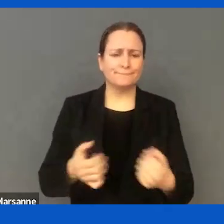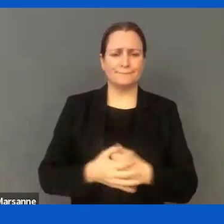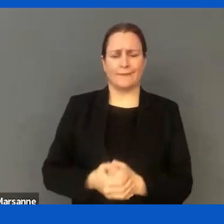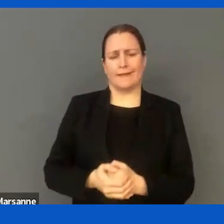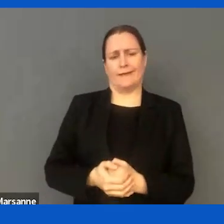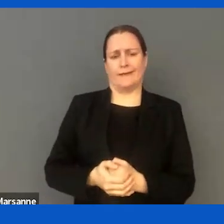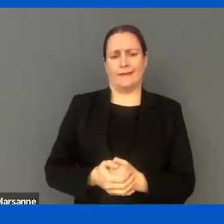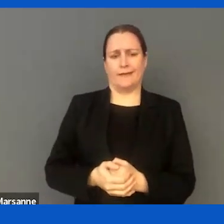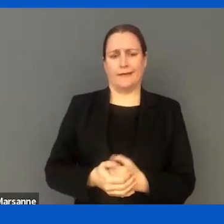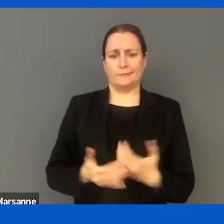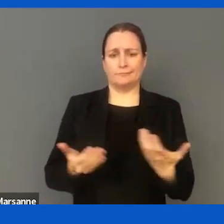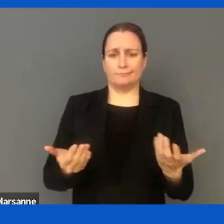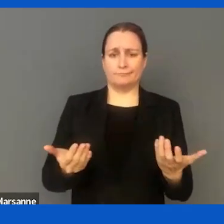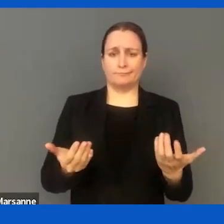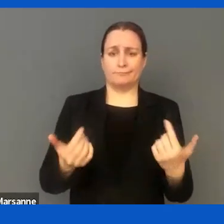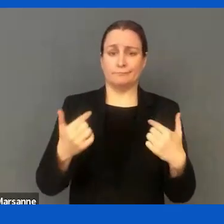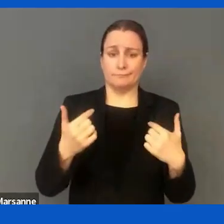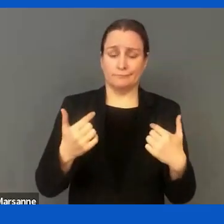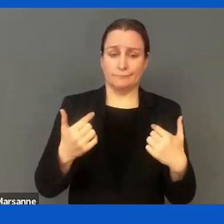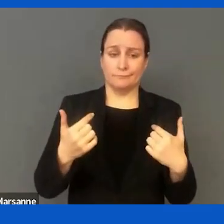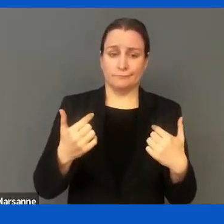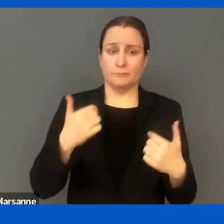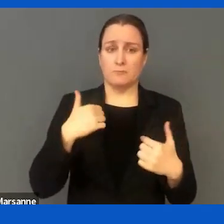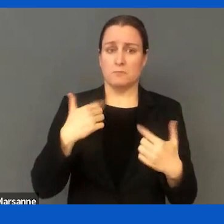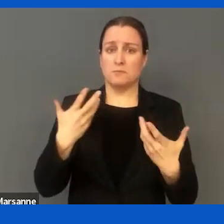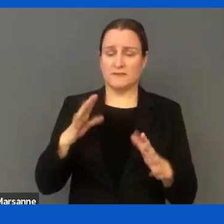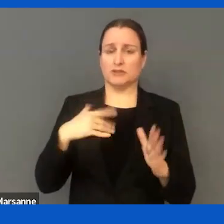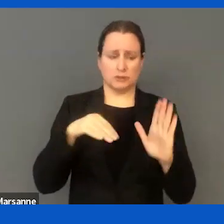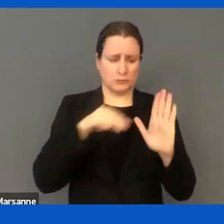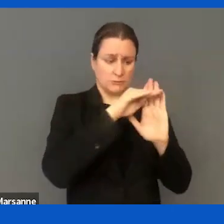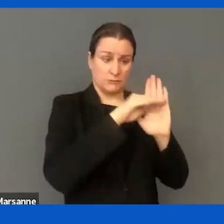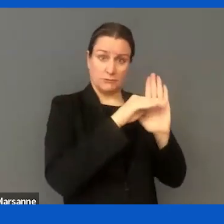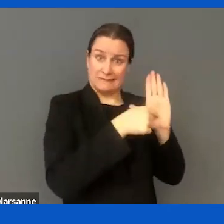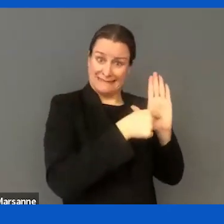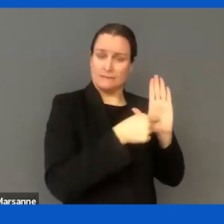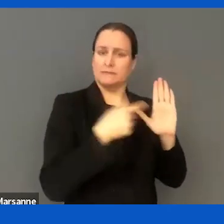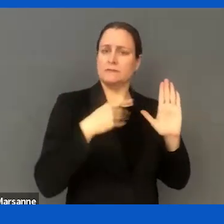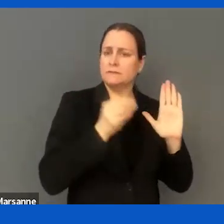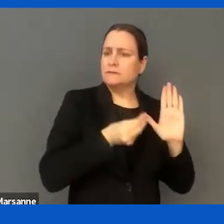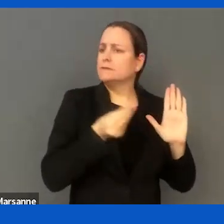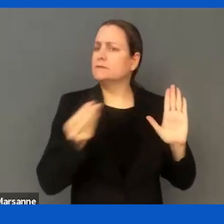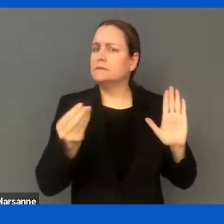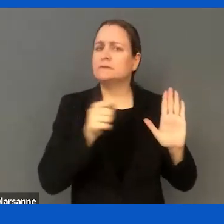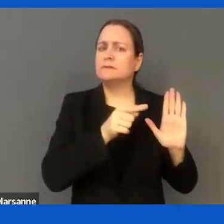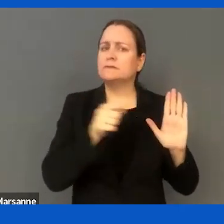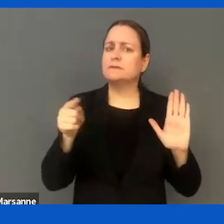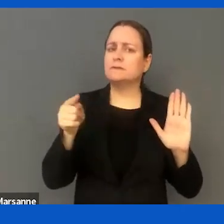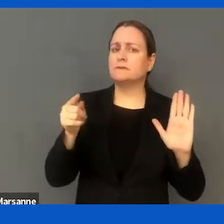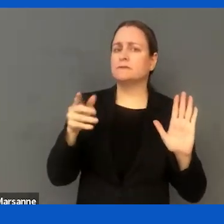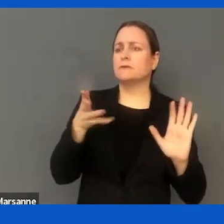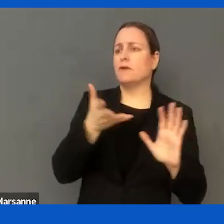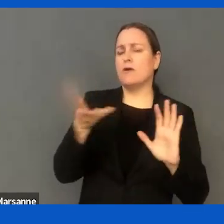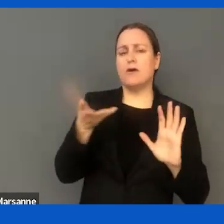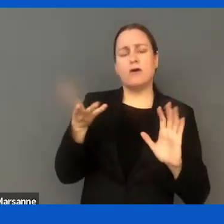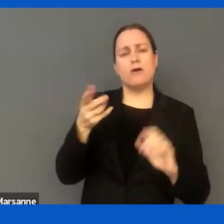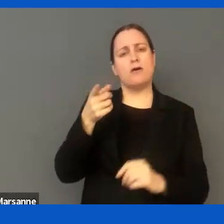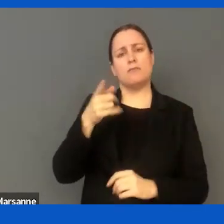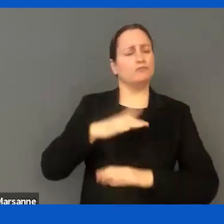to a website owner and the Parliament to not accept the offers of overlays and consult with